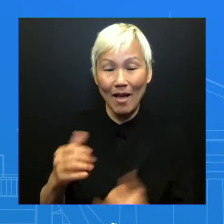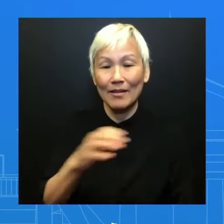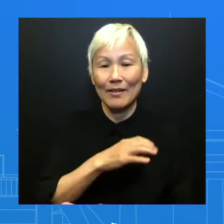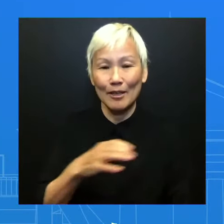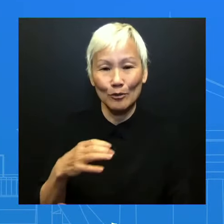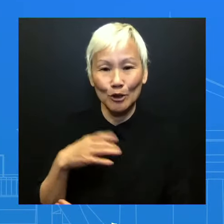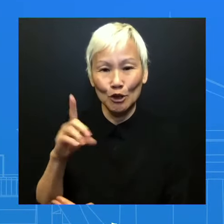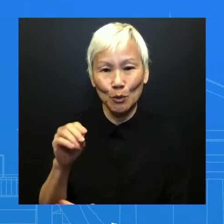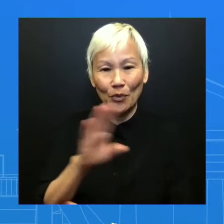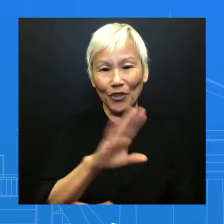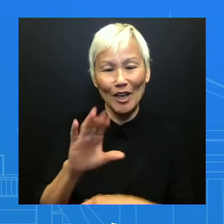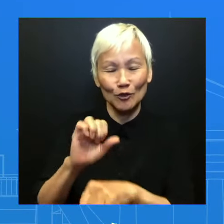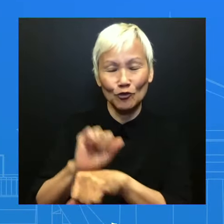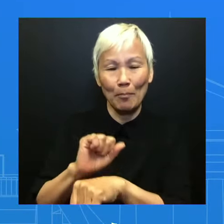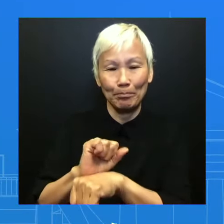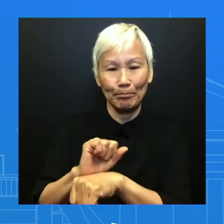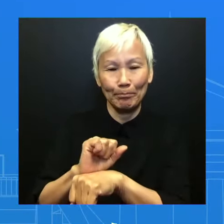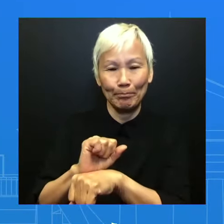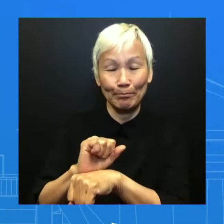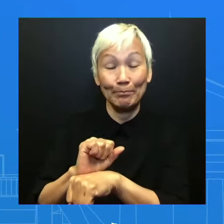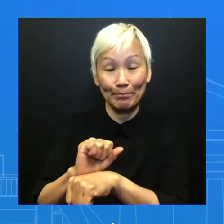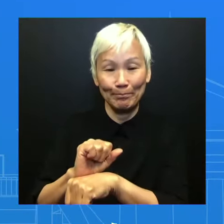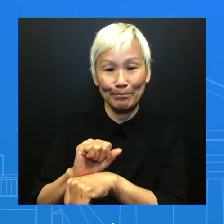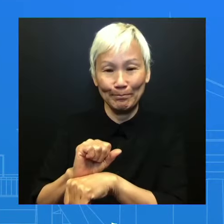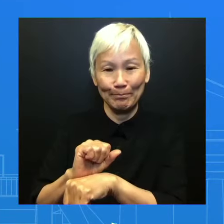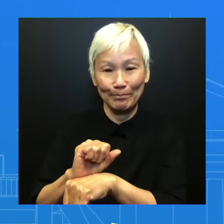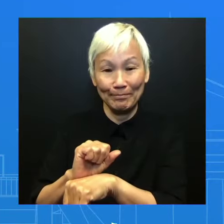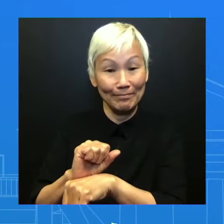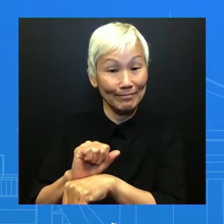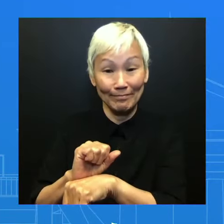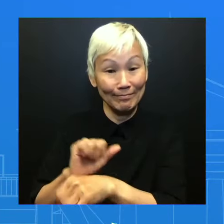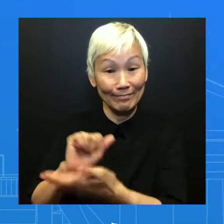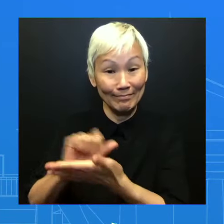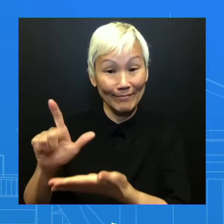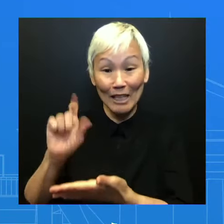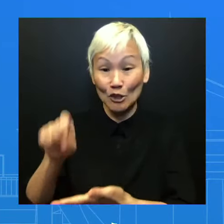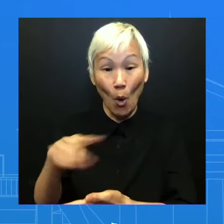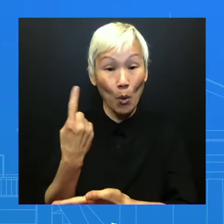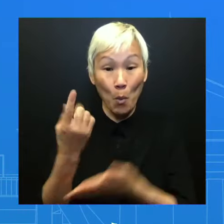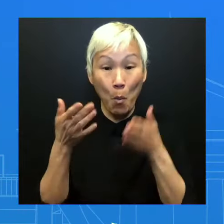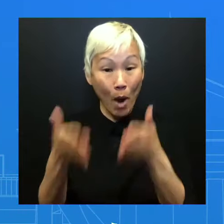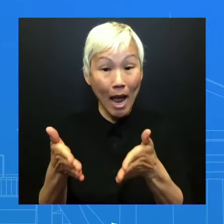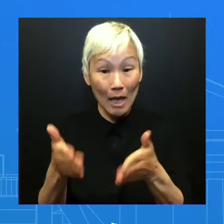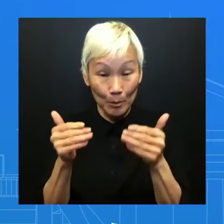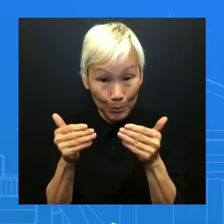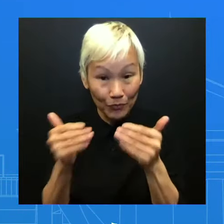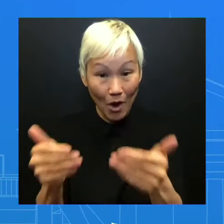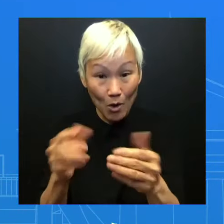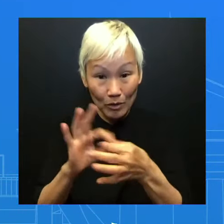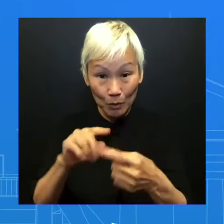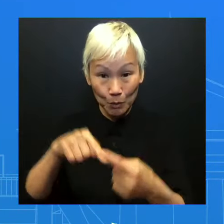That is the way that we need to move forward as it relates to the debt limit. The Press: And one more on something the President said